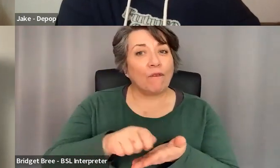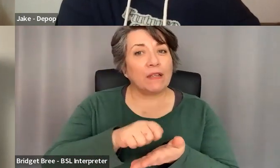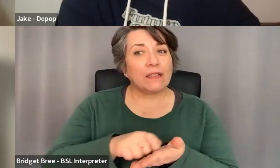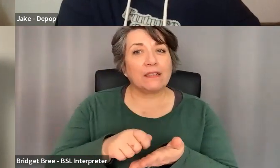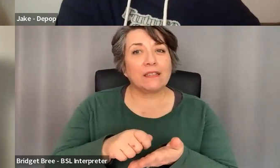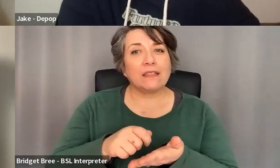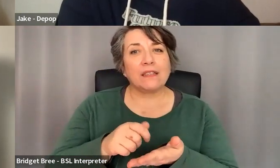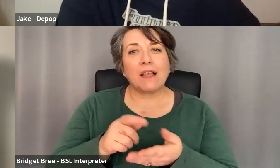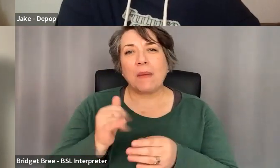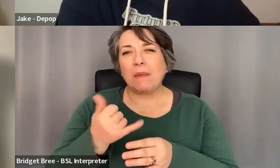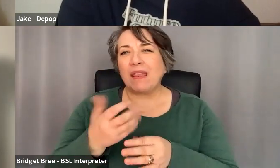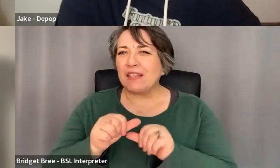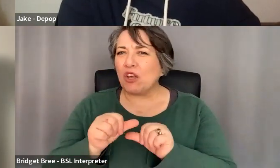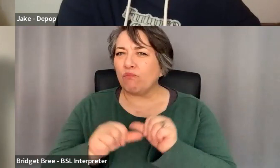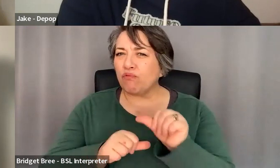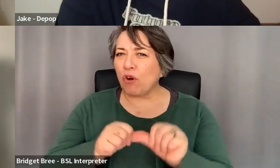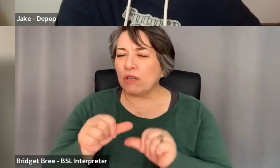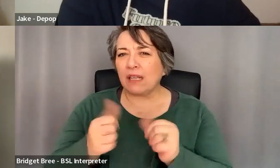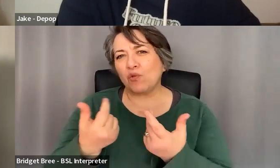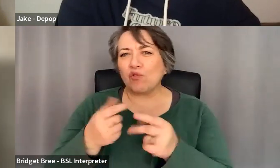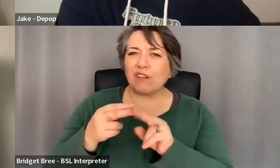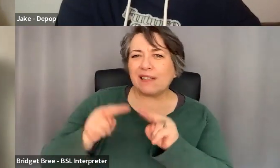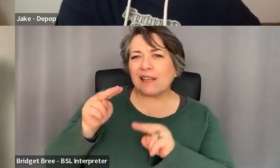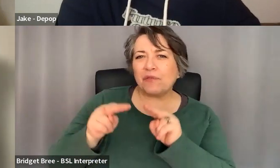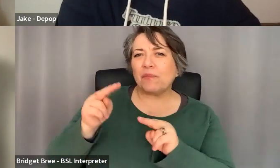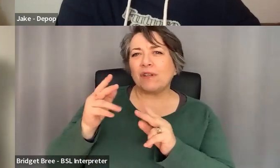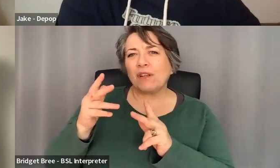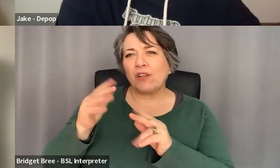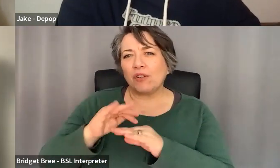that may have needed to come through a process, to help them shine in the role. A price, or, you know, an assessment to have something put in place to help them really